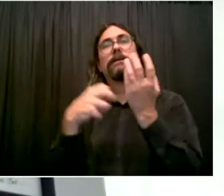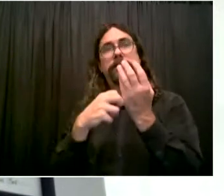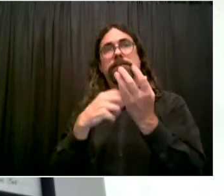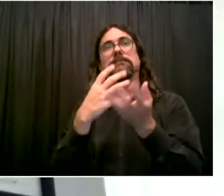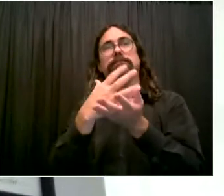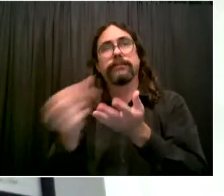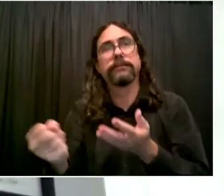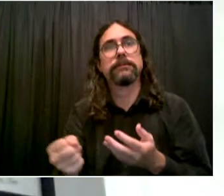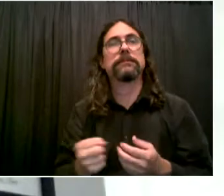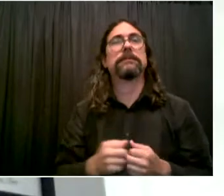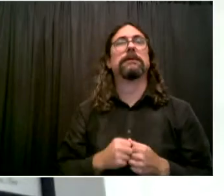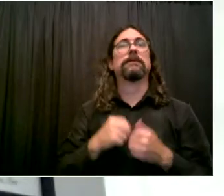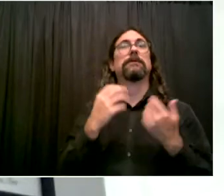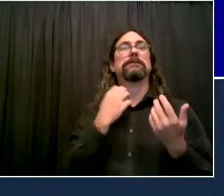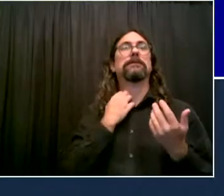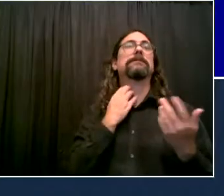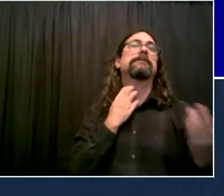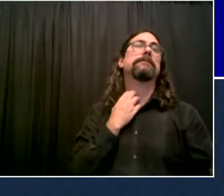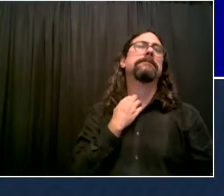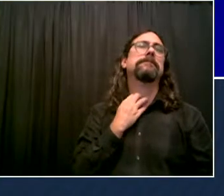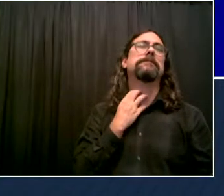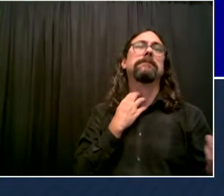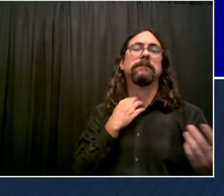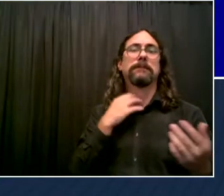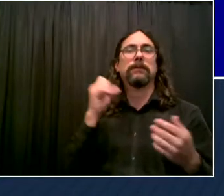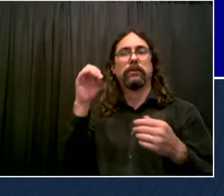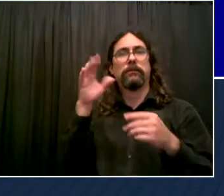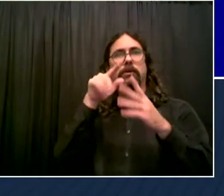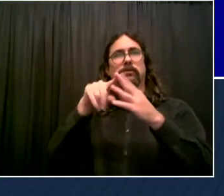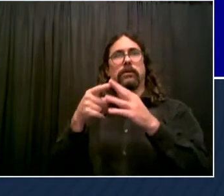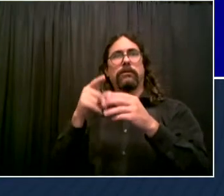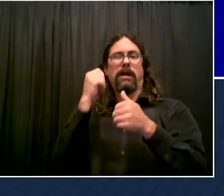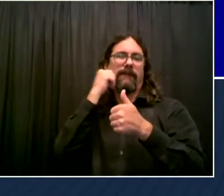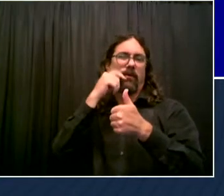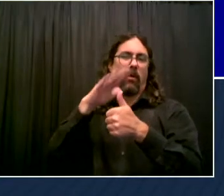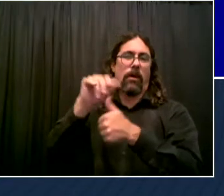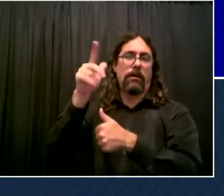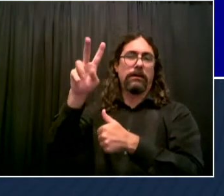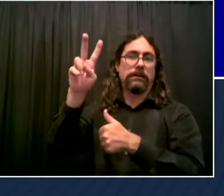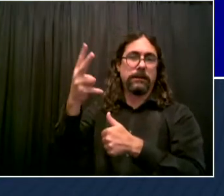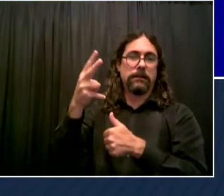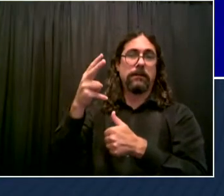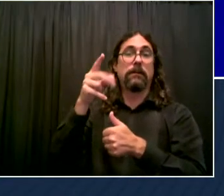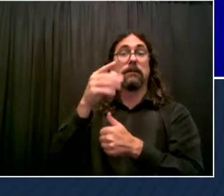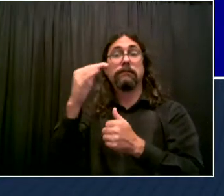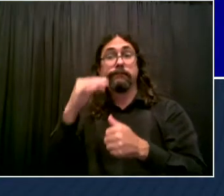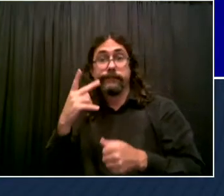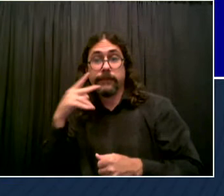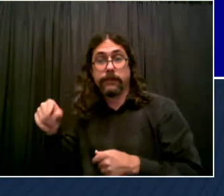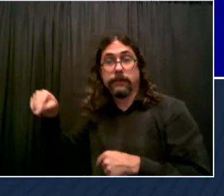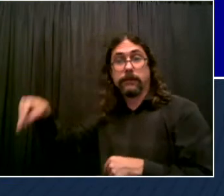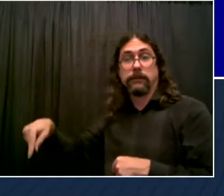WEDNESDAY, AUGUST 4, 9:00 P.M. TRHUSDAY, AUGUST